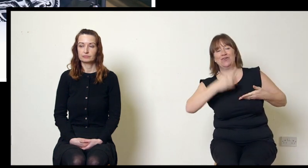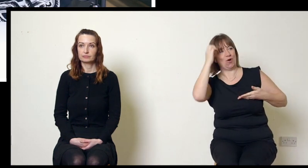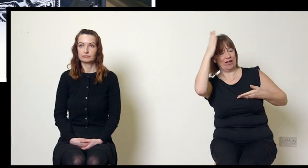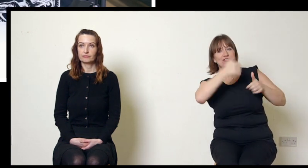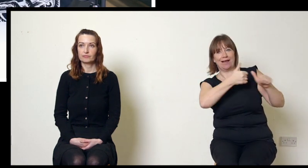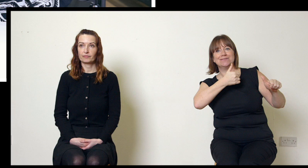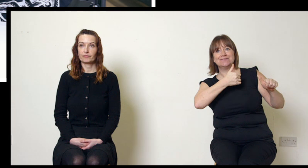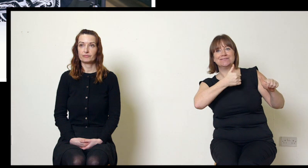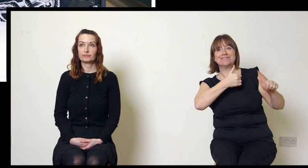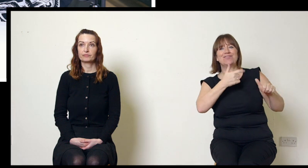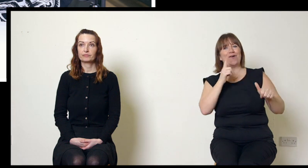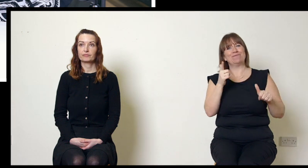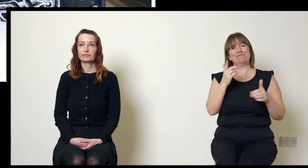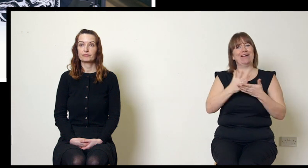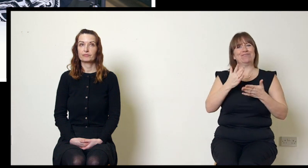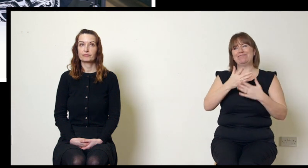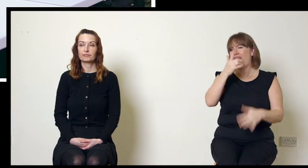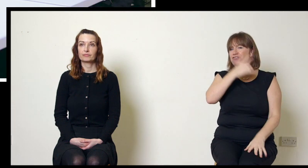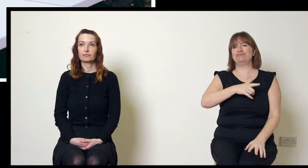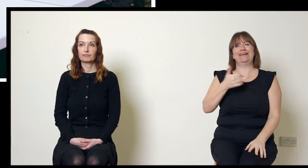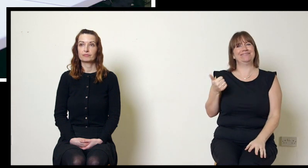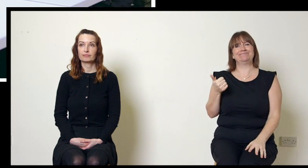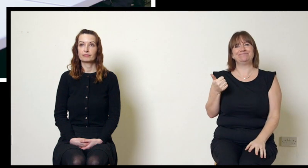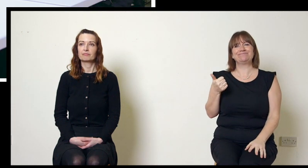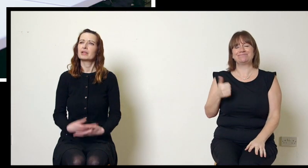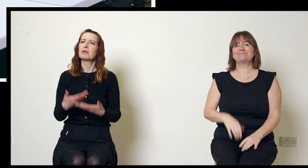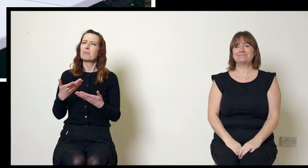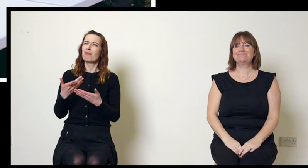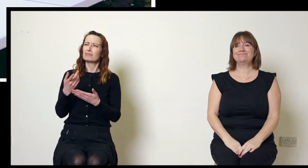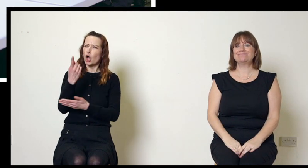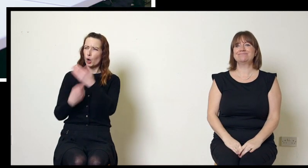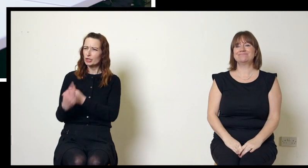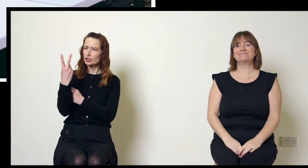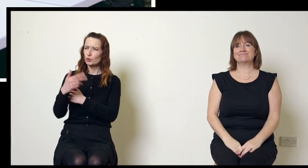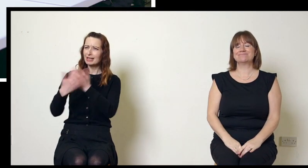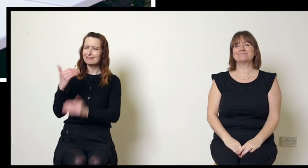So, we're very lucky we have the luxury of that. But it's only two days a month so